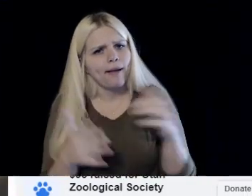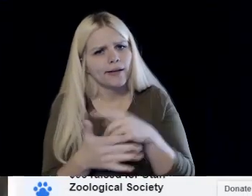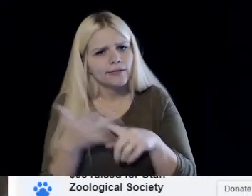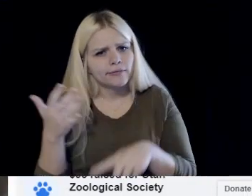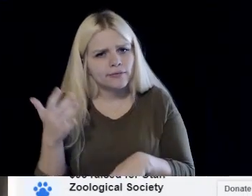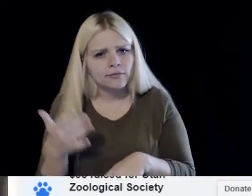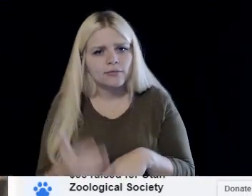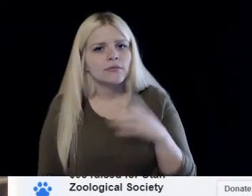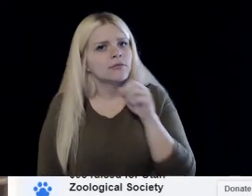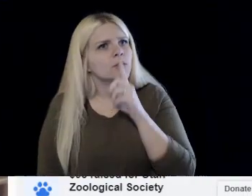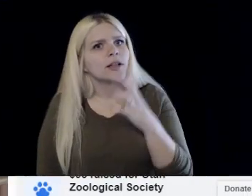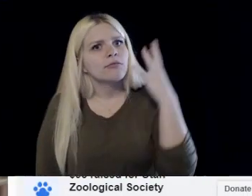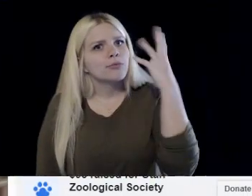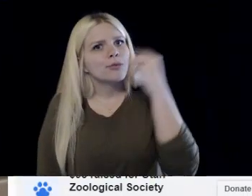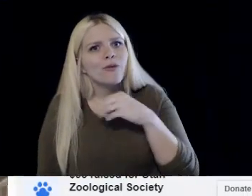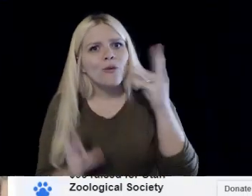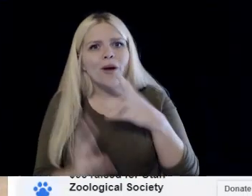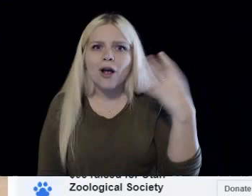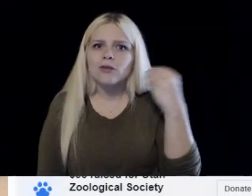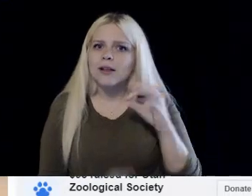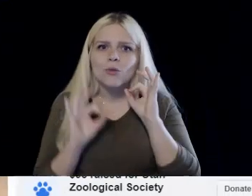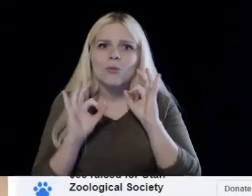Now, do the polar bears get fish sickles as well?